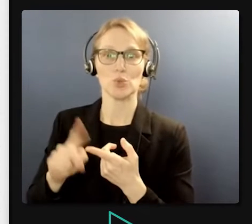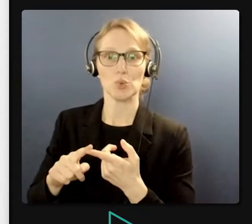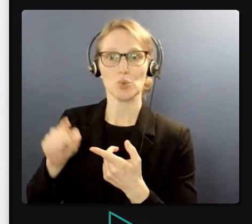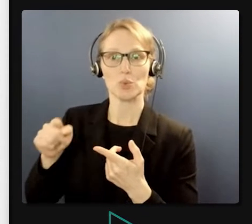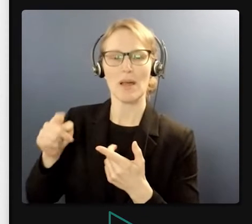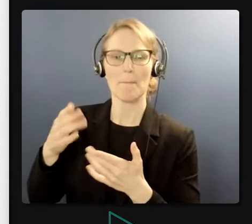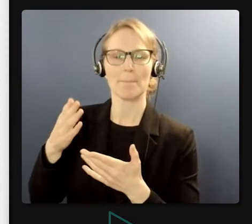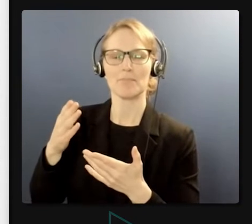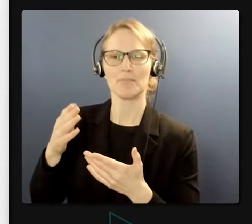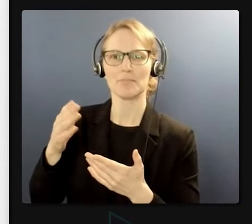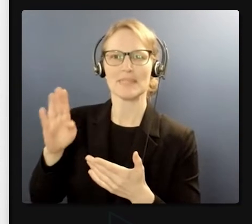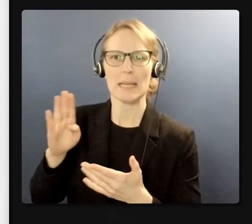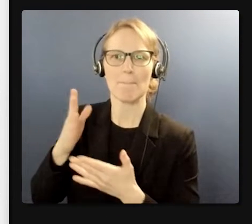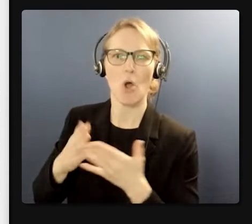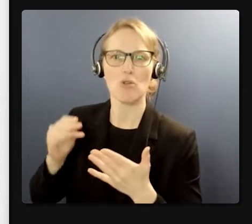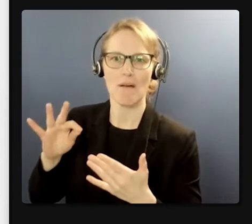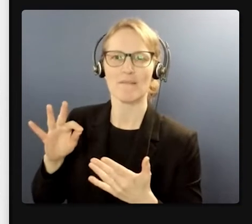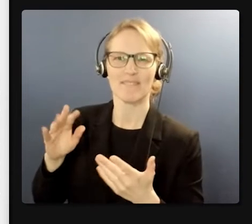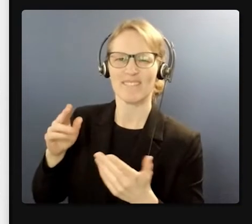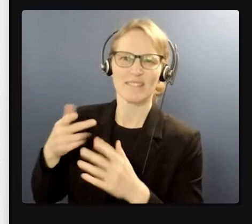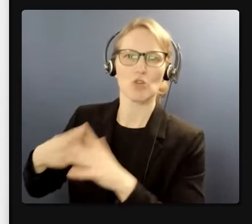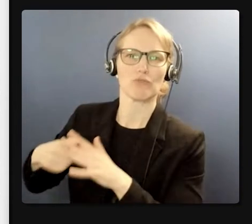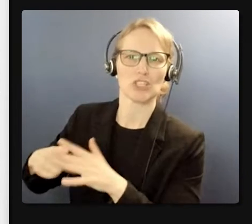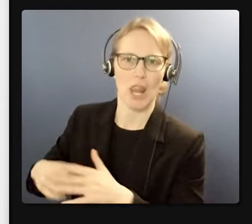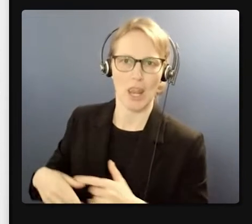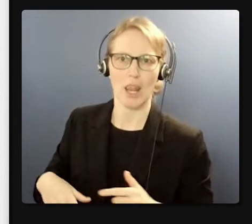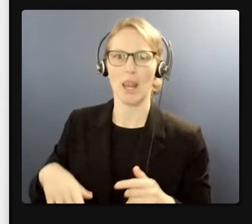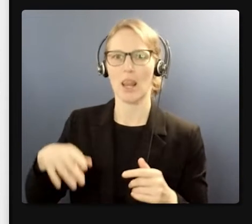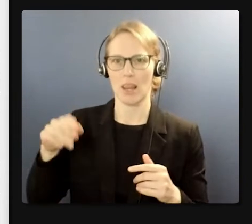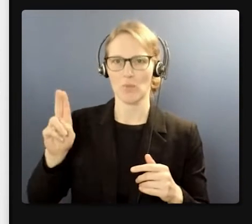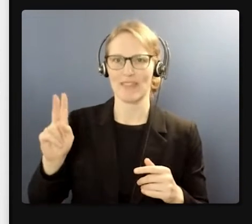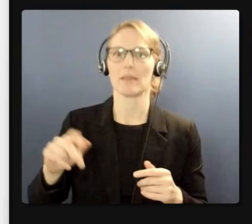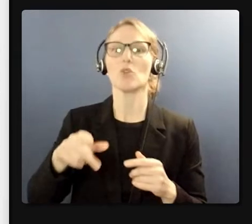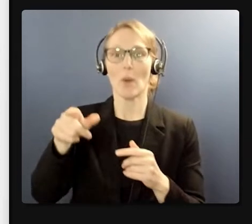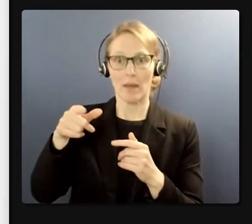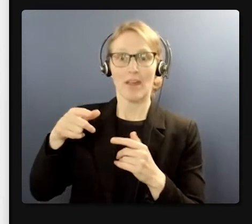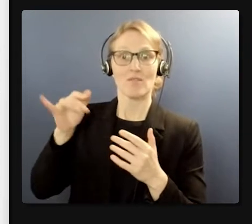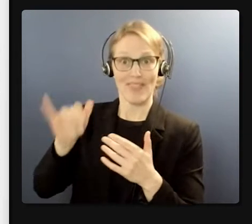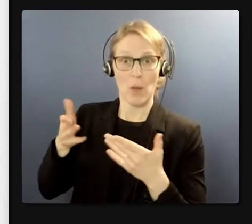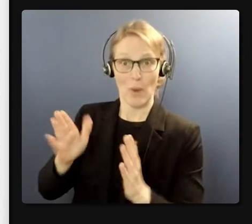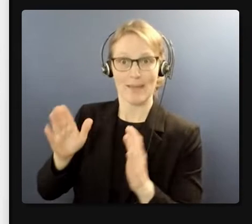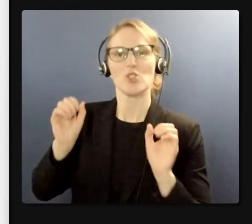So this way we can then map to which you coordinate